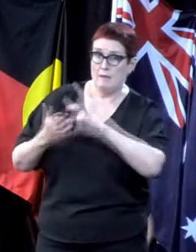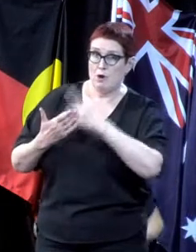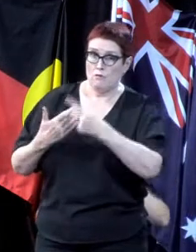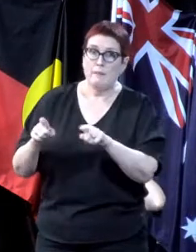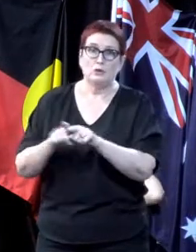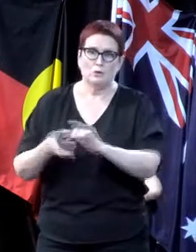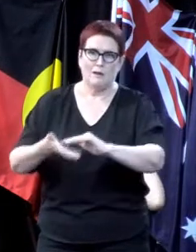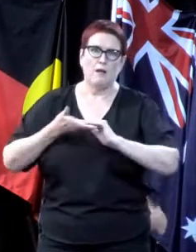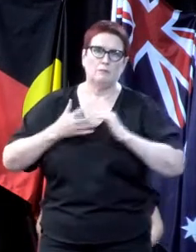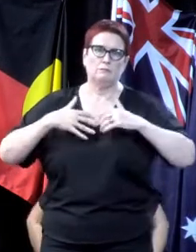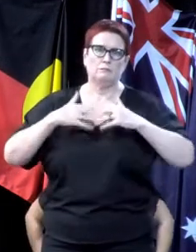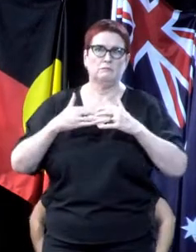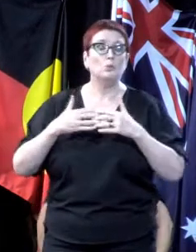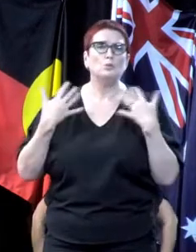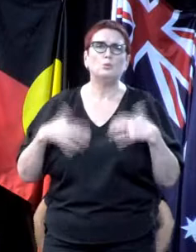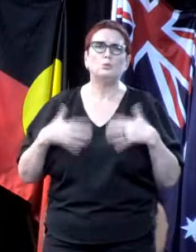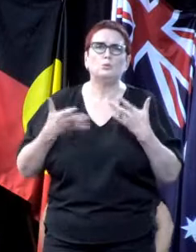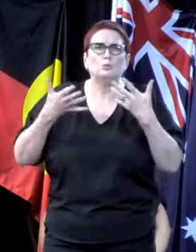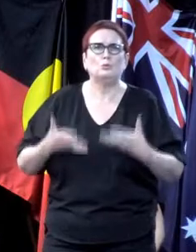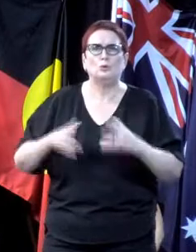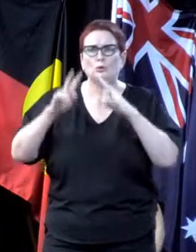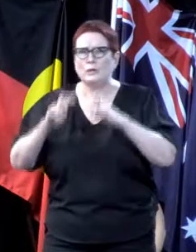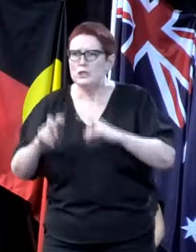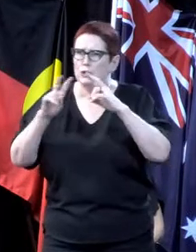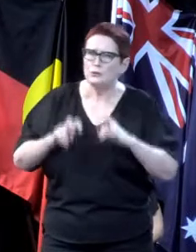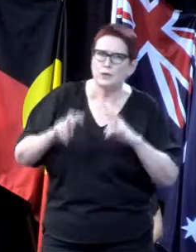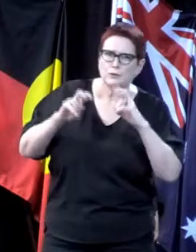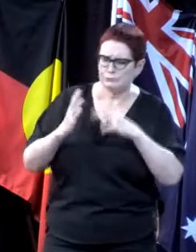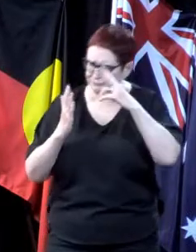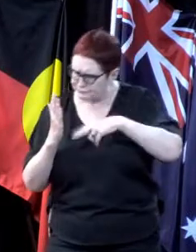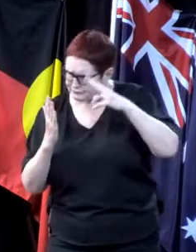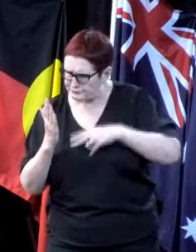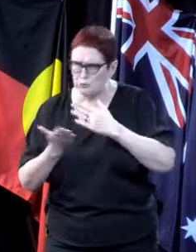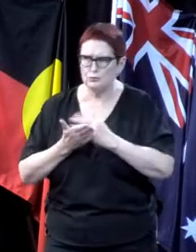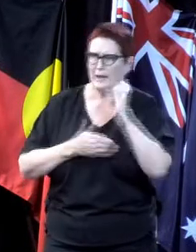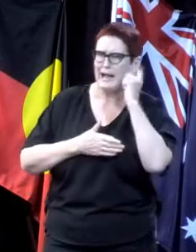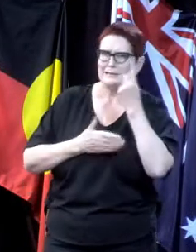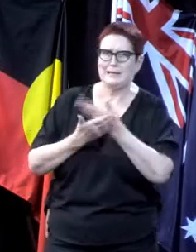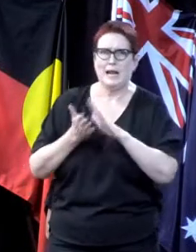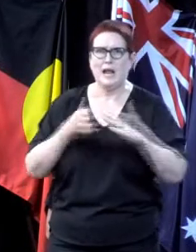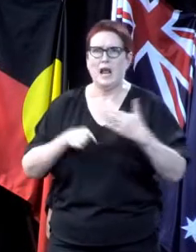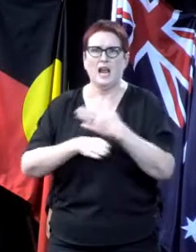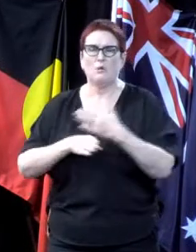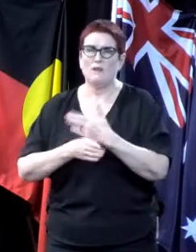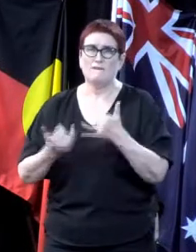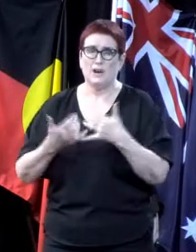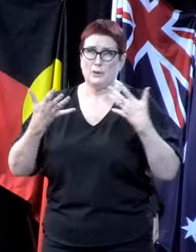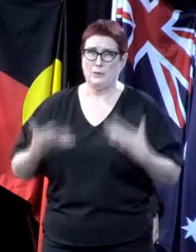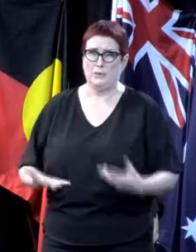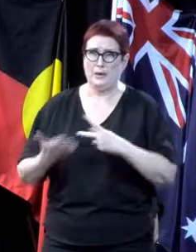which was extensive, and reading and understanding how that worked. It was a very extensive program.